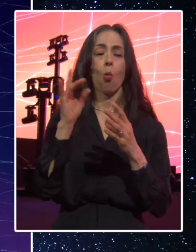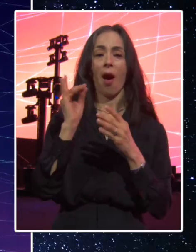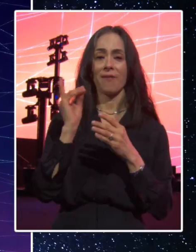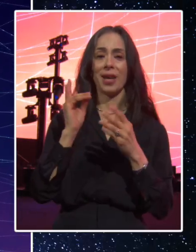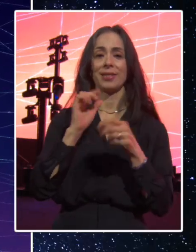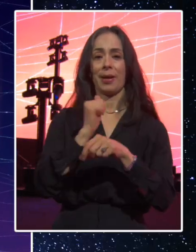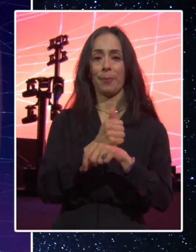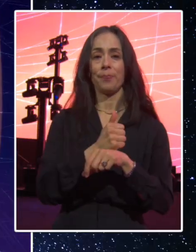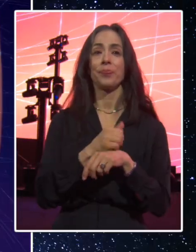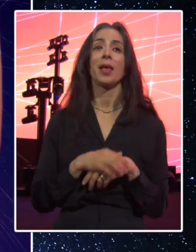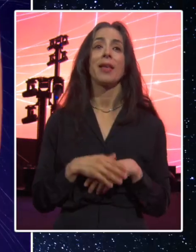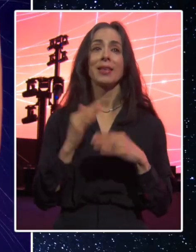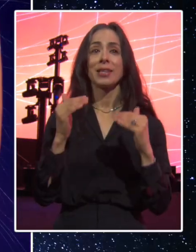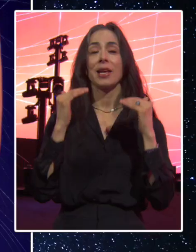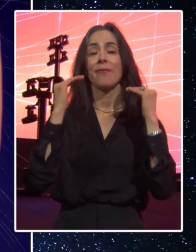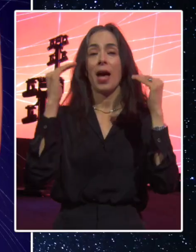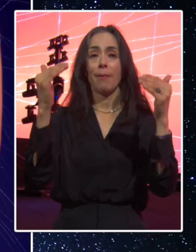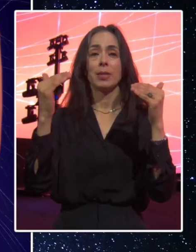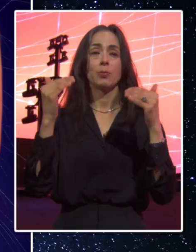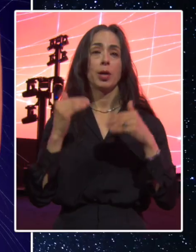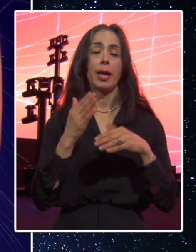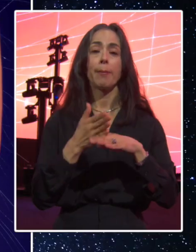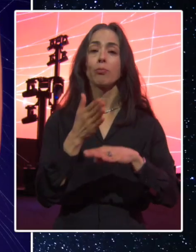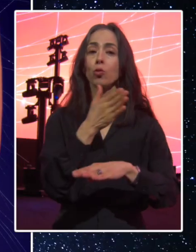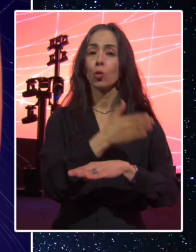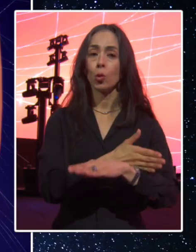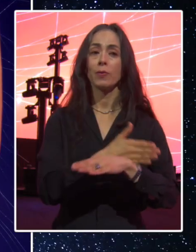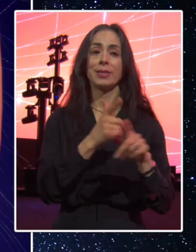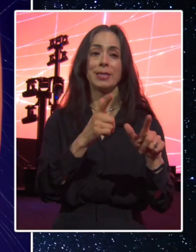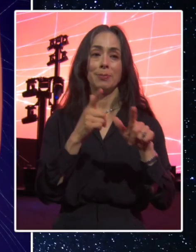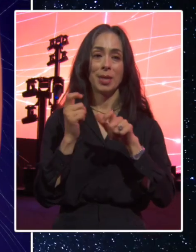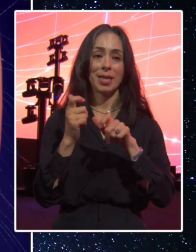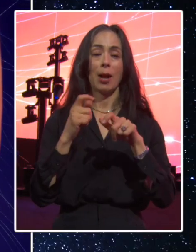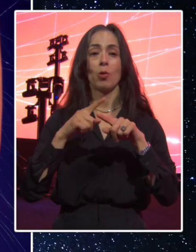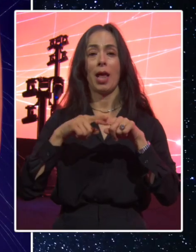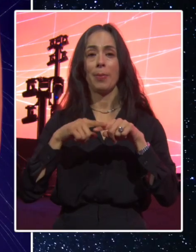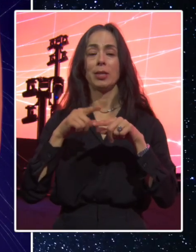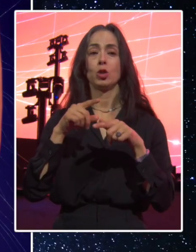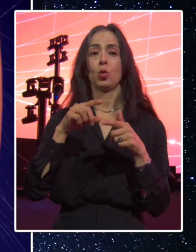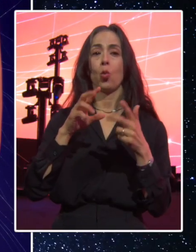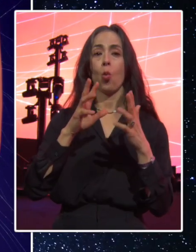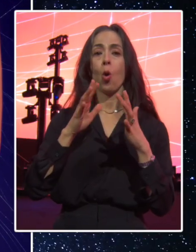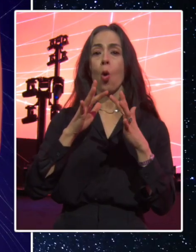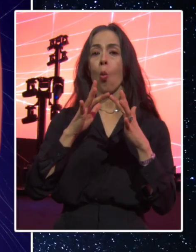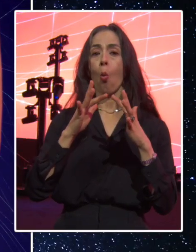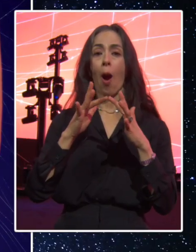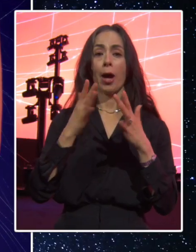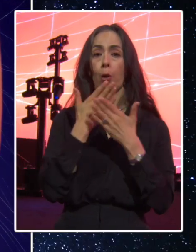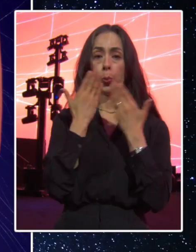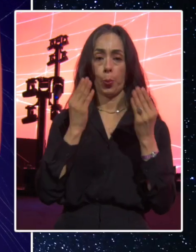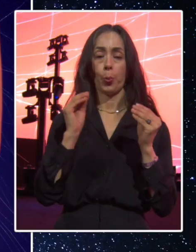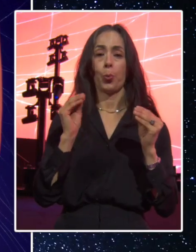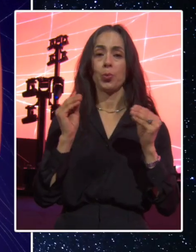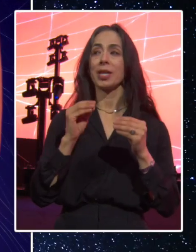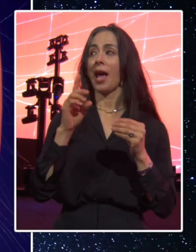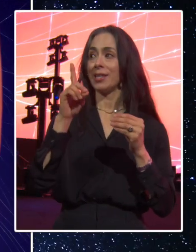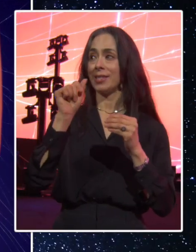These advancements bring improved speed and reliability to both wireless and wired networks in the data center, offices,